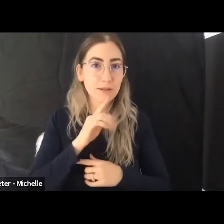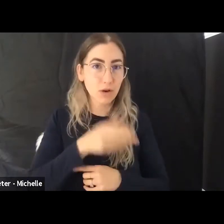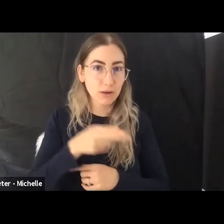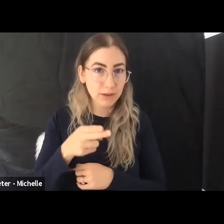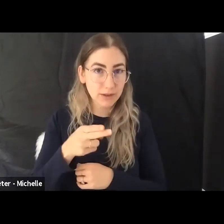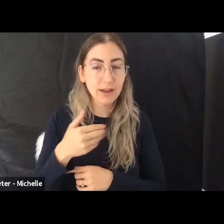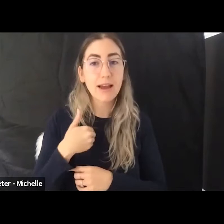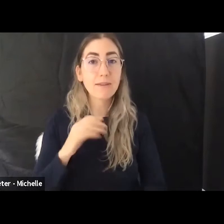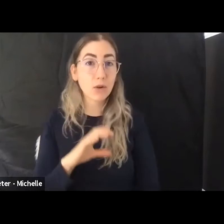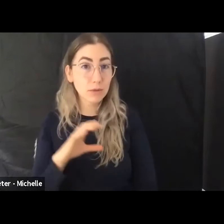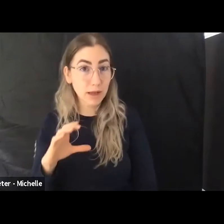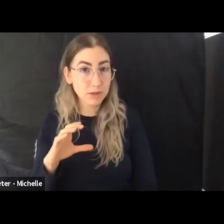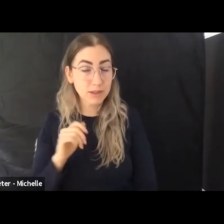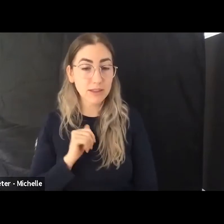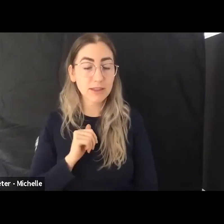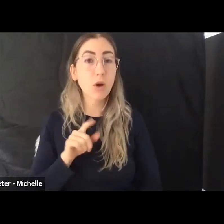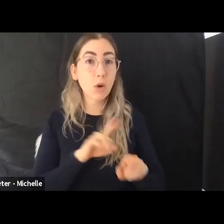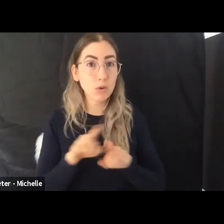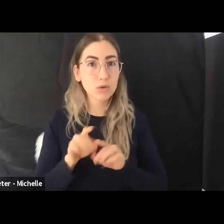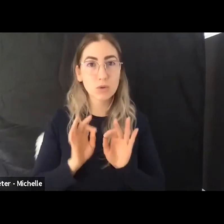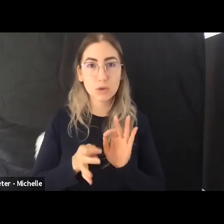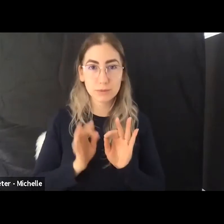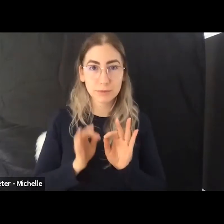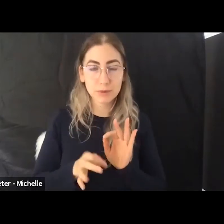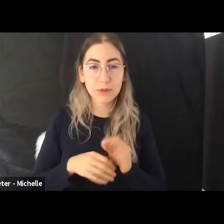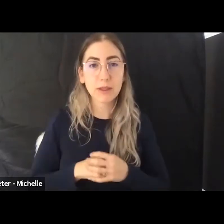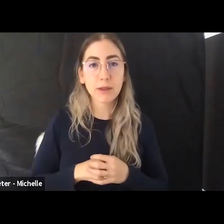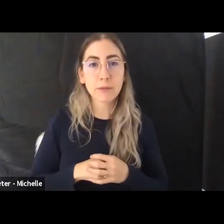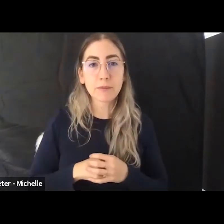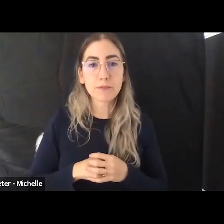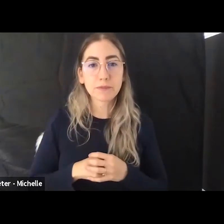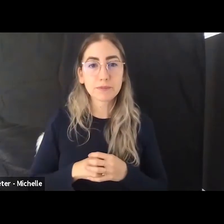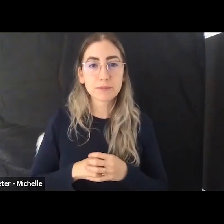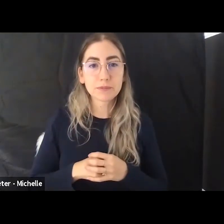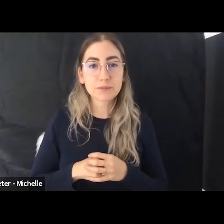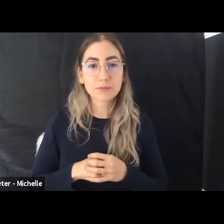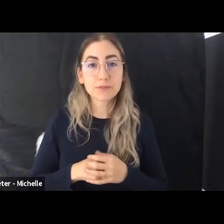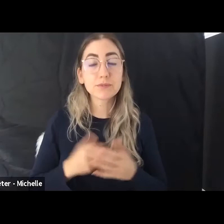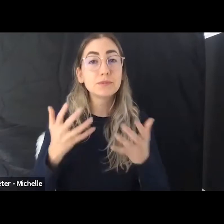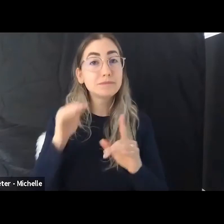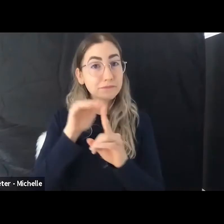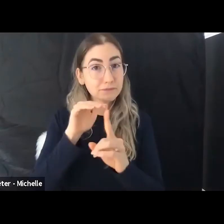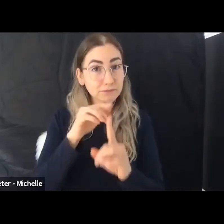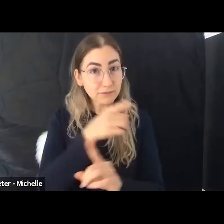AND SIGN LANGUAGE INTERPRETATION AVAILABLE. WE WOULD LIKE TO REMIND YOU TO USE THE GALLERY WE WOULD LIKE TO REMIND YOU TO USE THE GALLERY VIEW IN THE